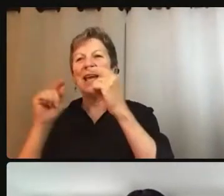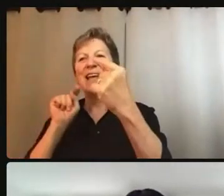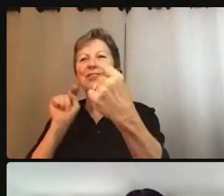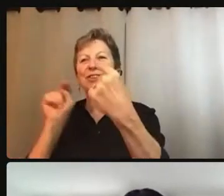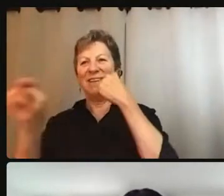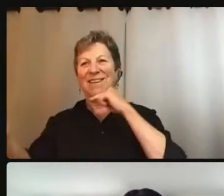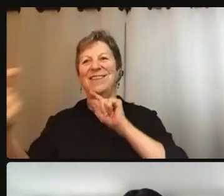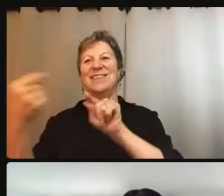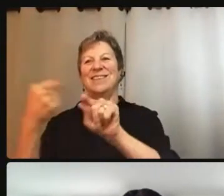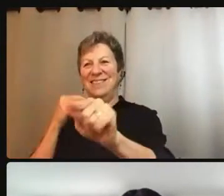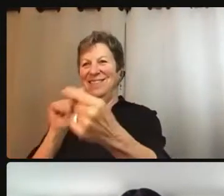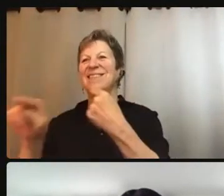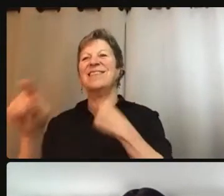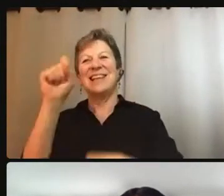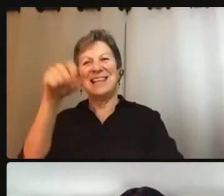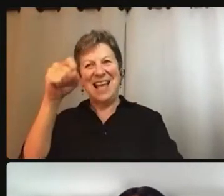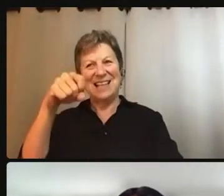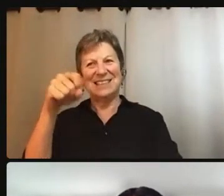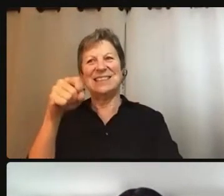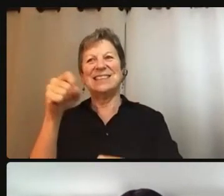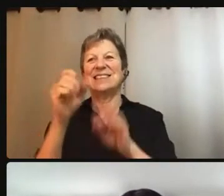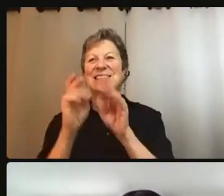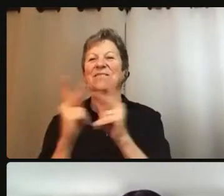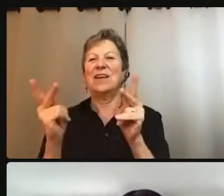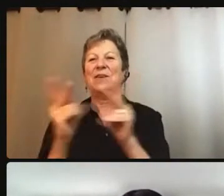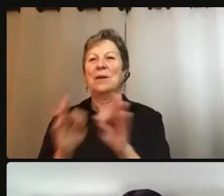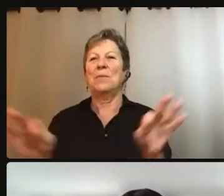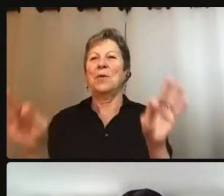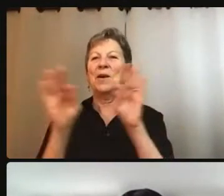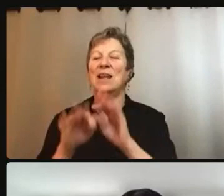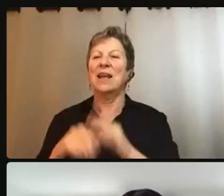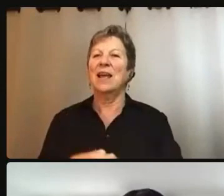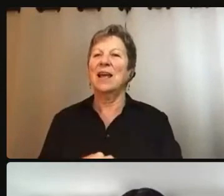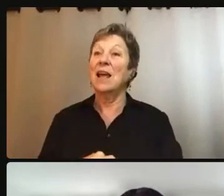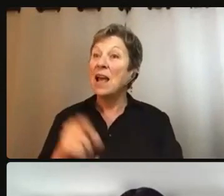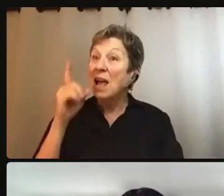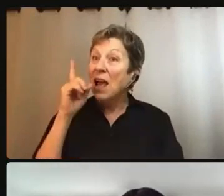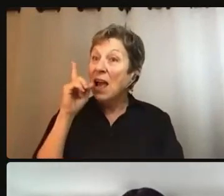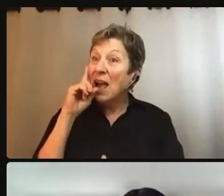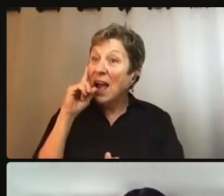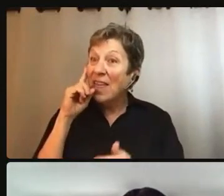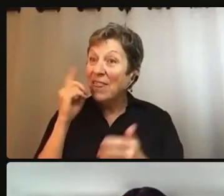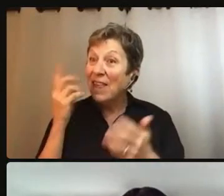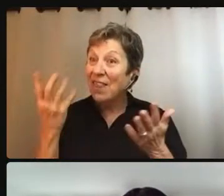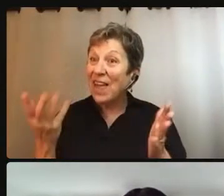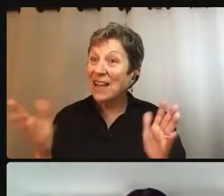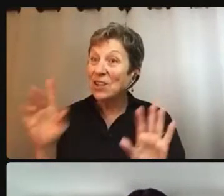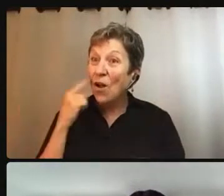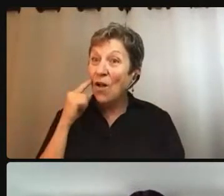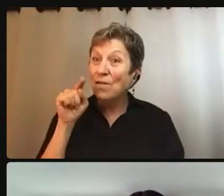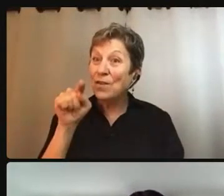THANK YOU.